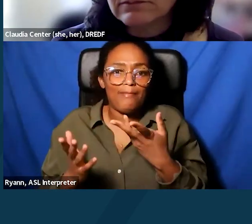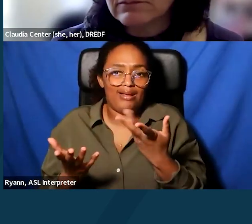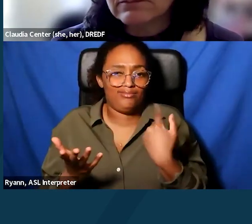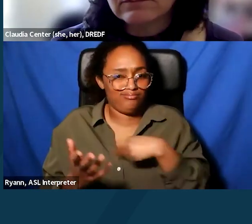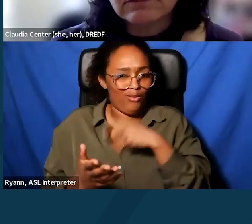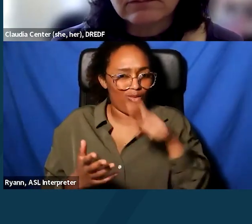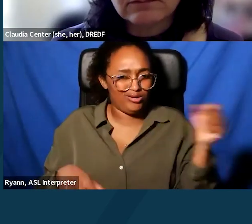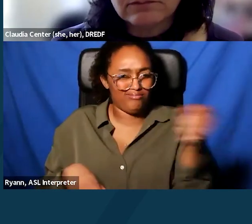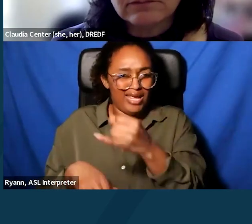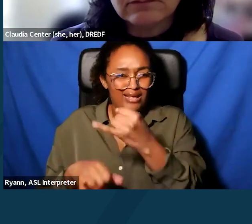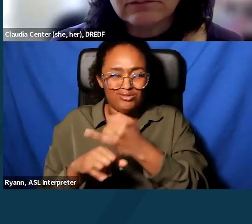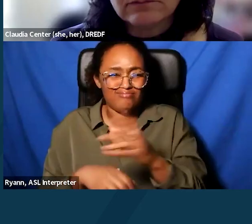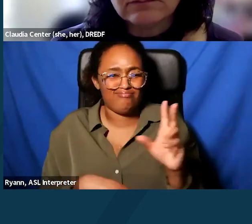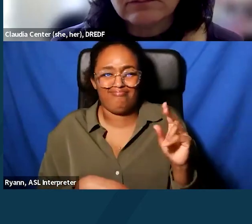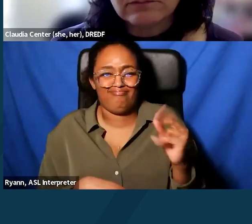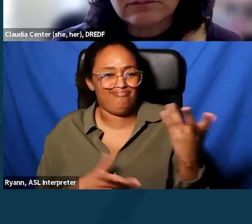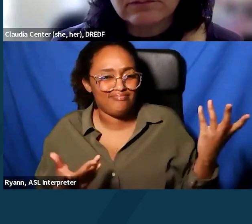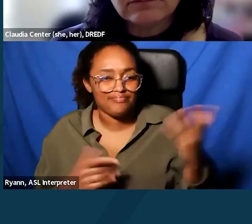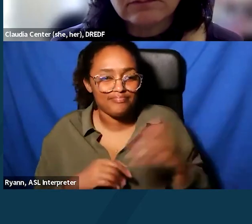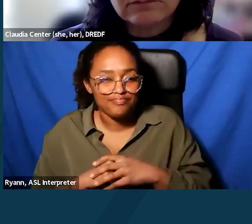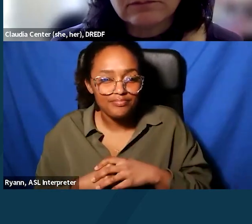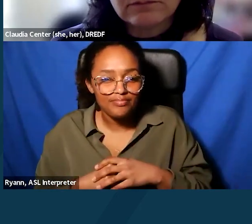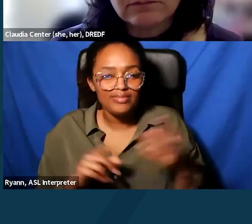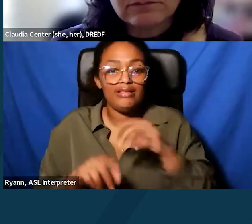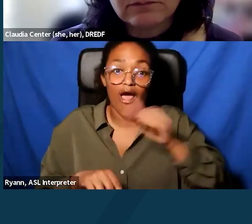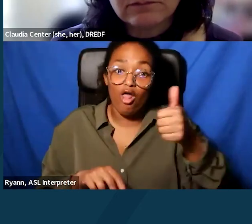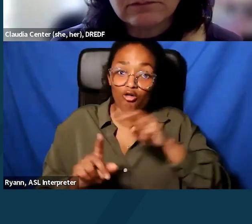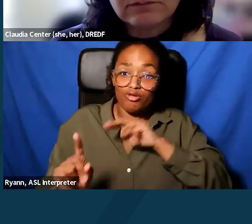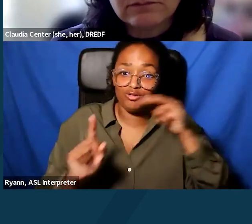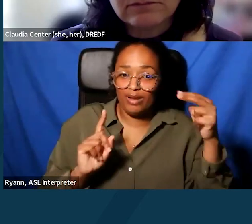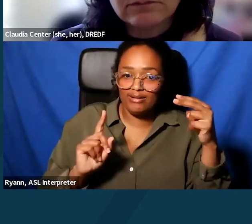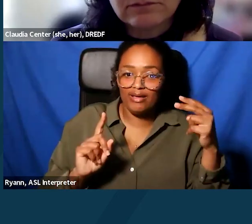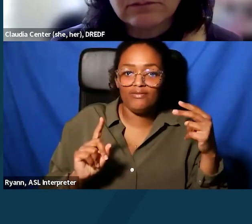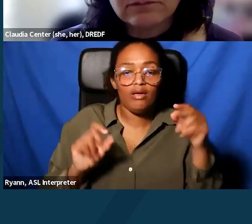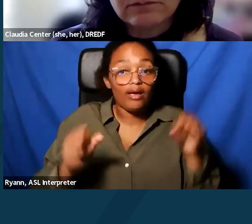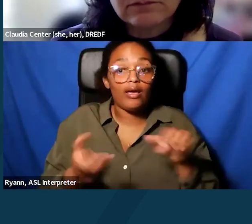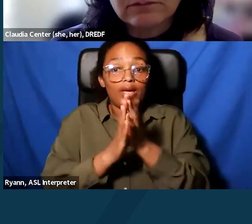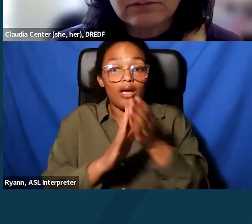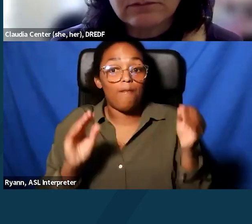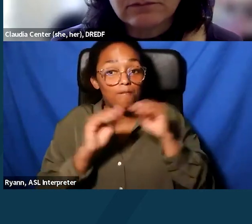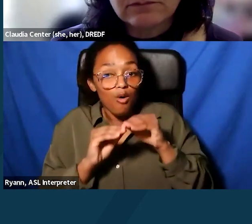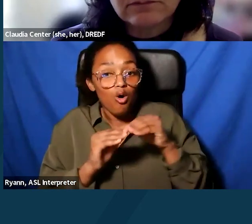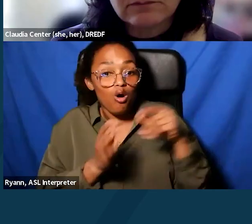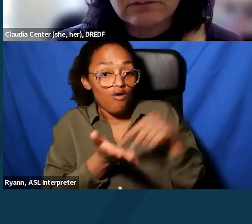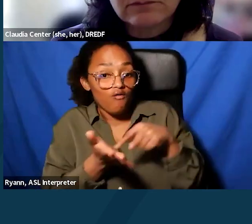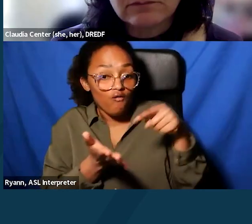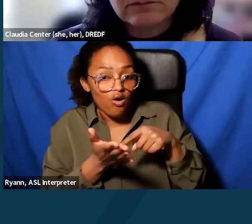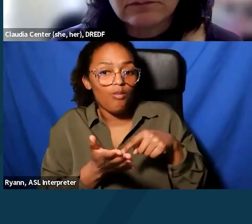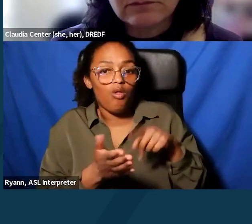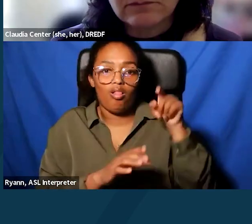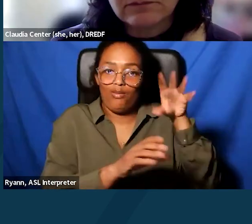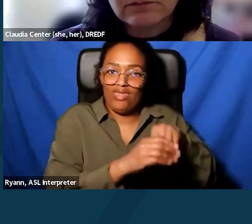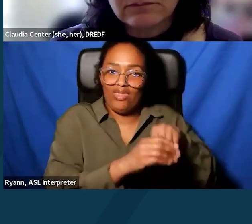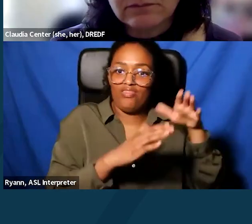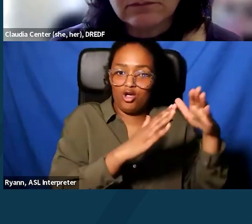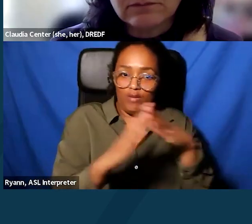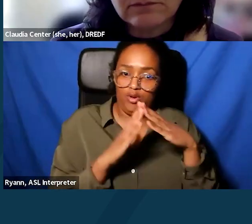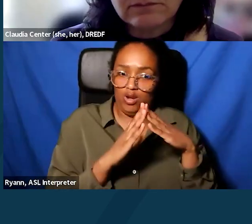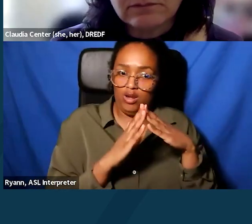oh, we're going to lose staff, we're going to need much more money if people move in the community.